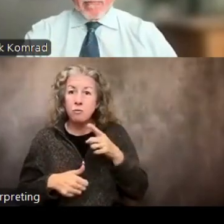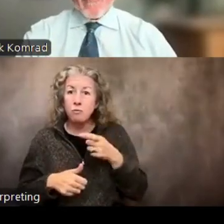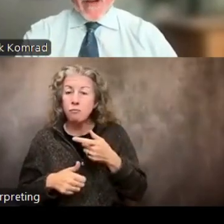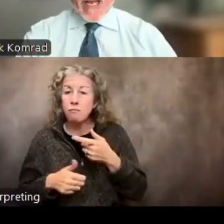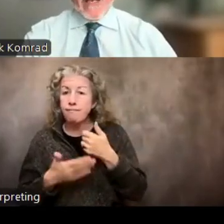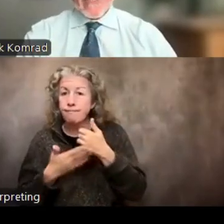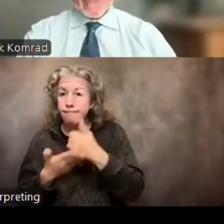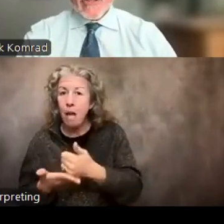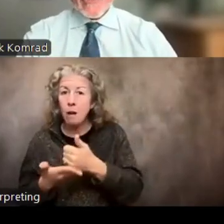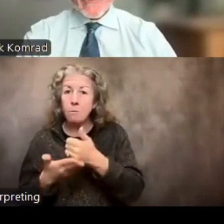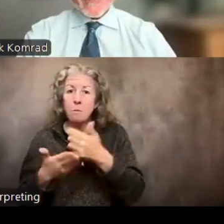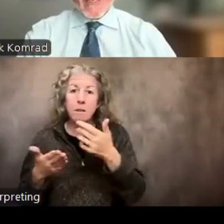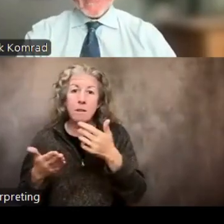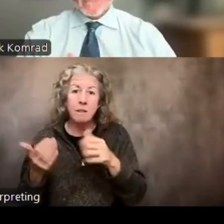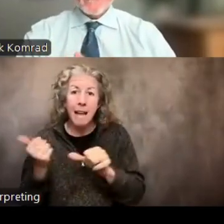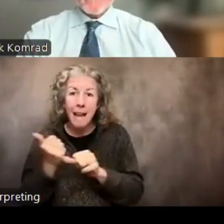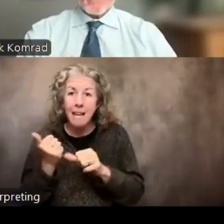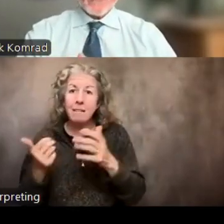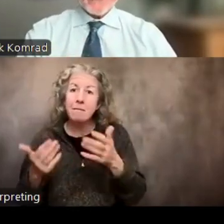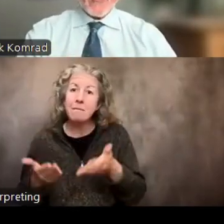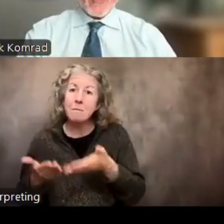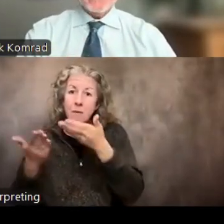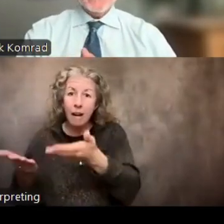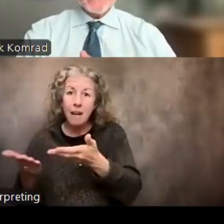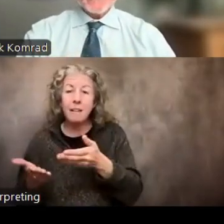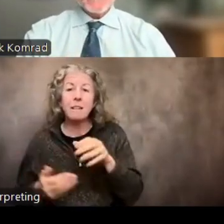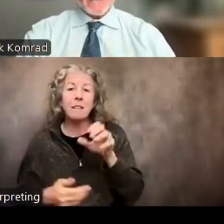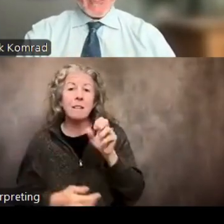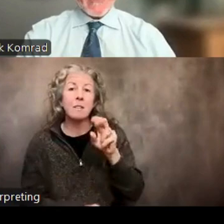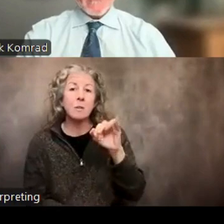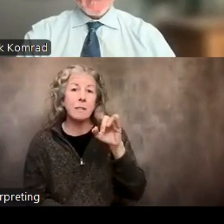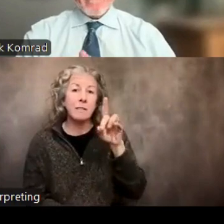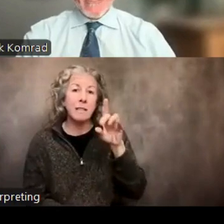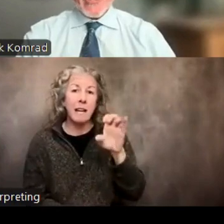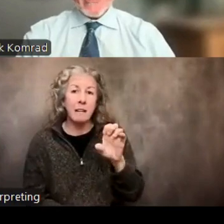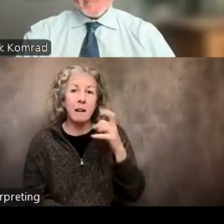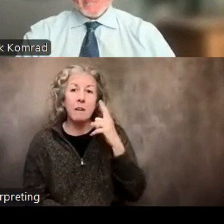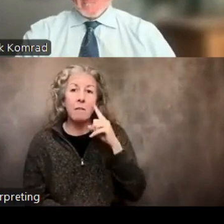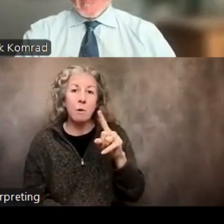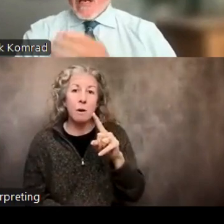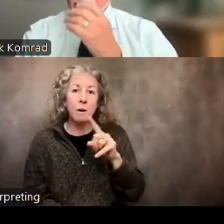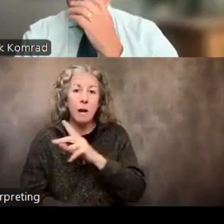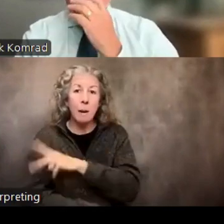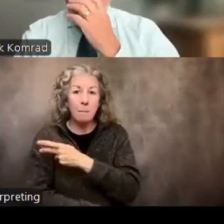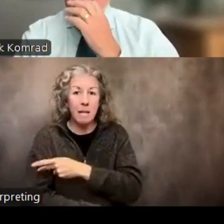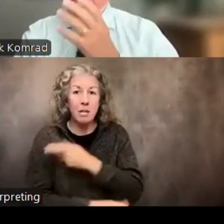provide suicide for your suicidal patient. And indeed,